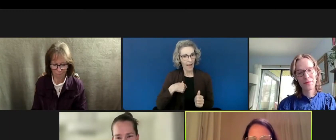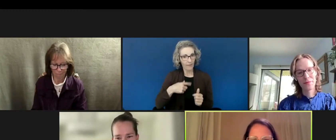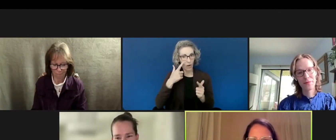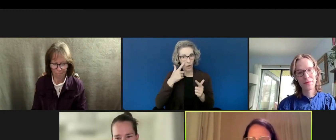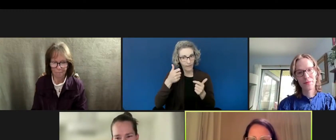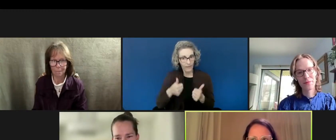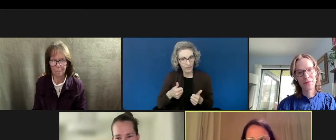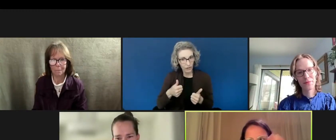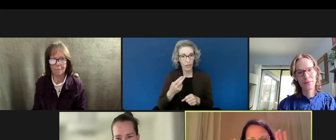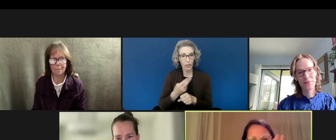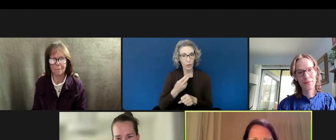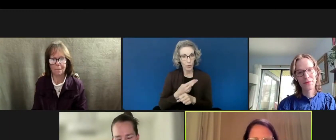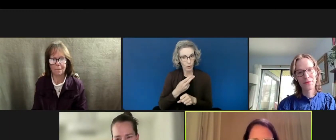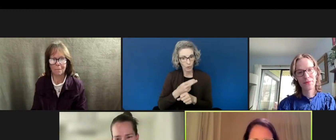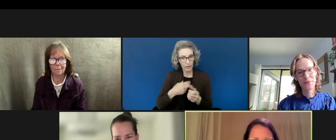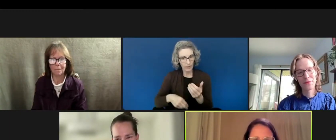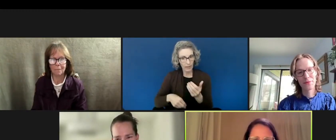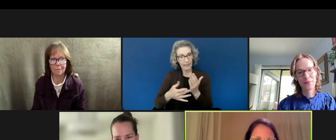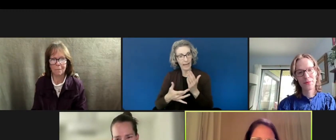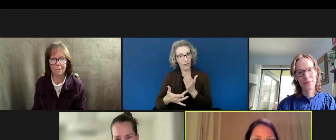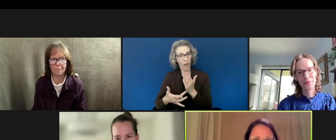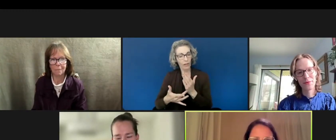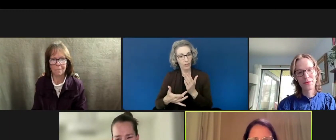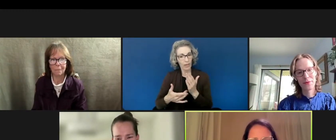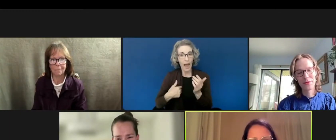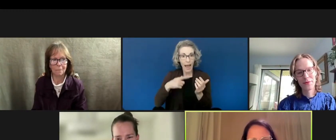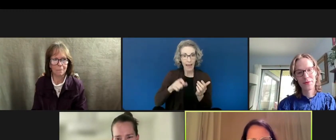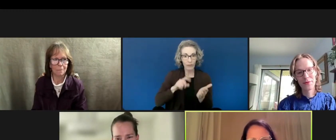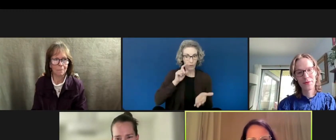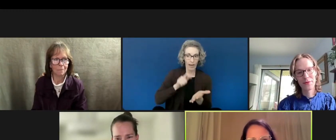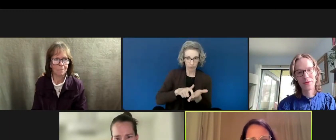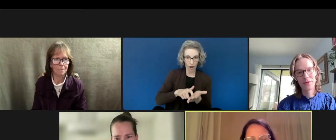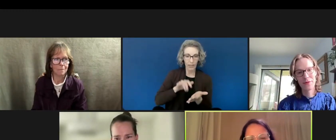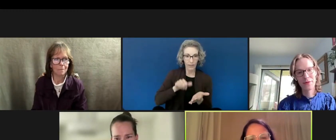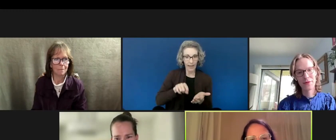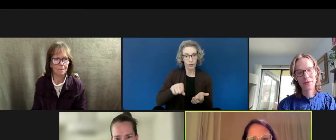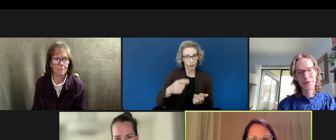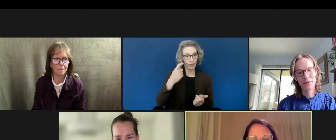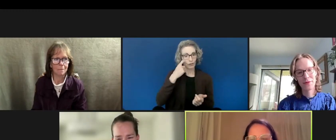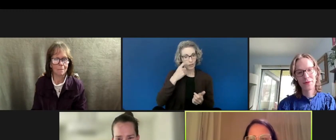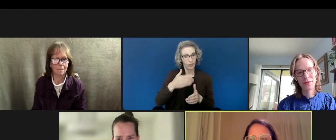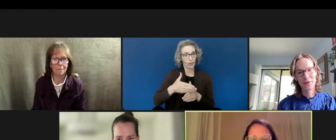So I have to also acknowledge that she just did share with me something important.